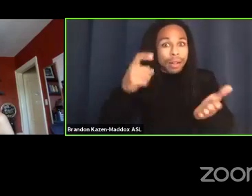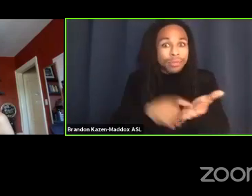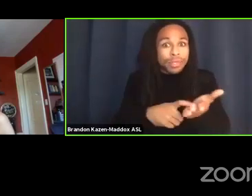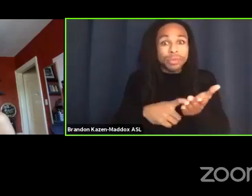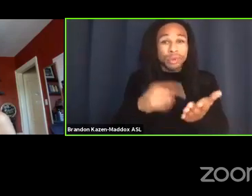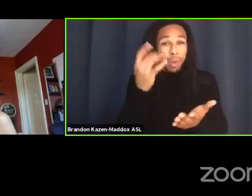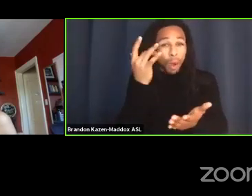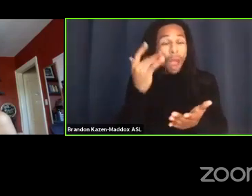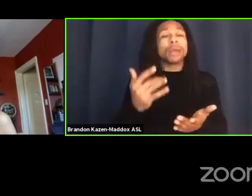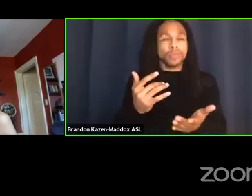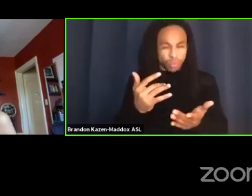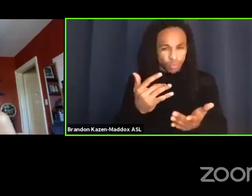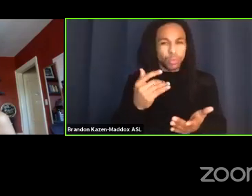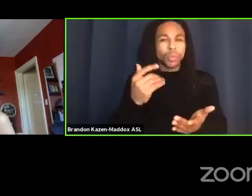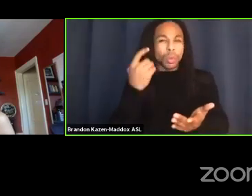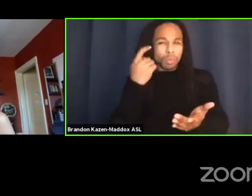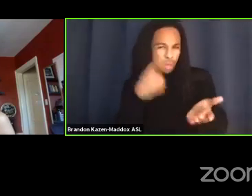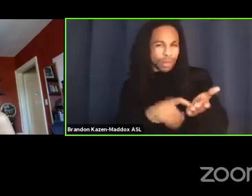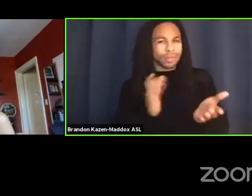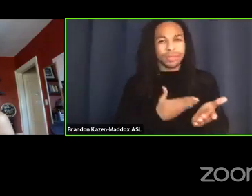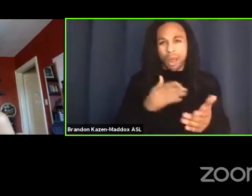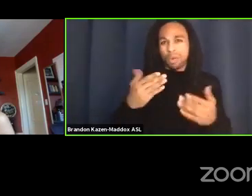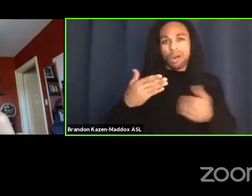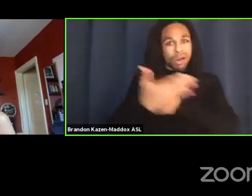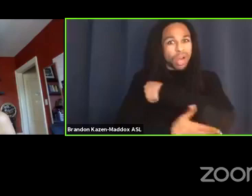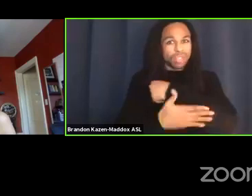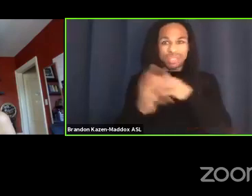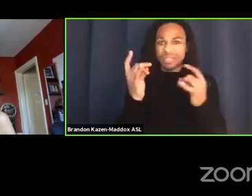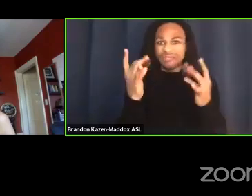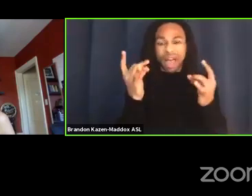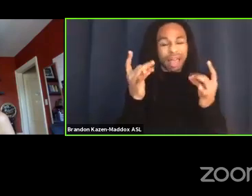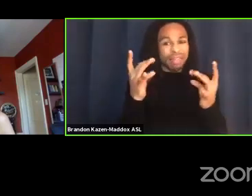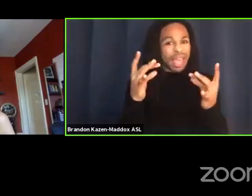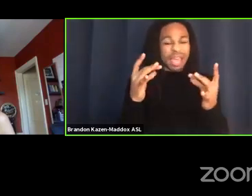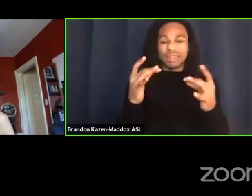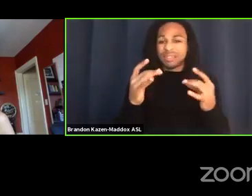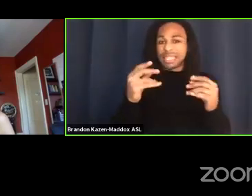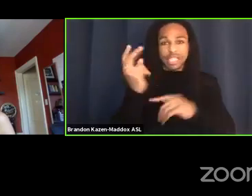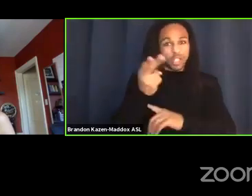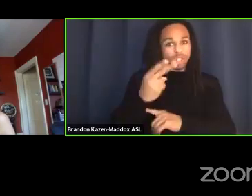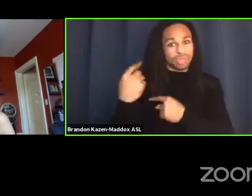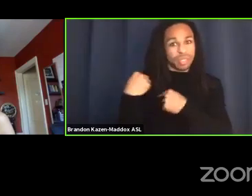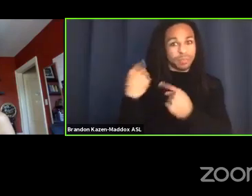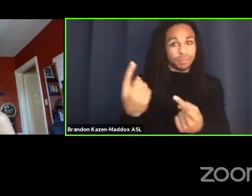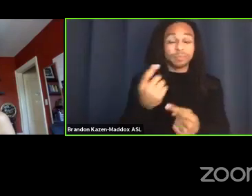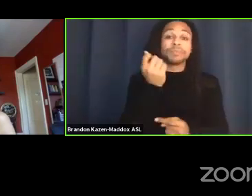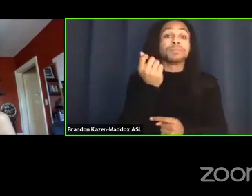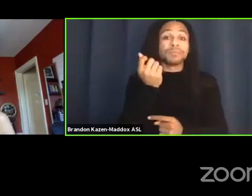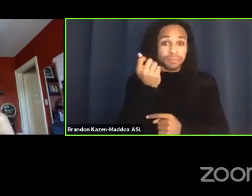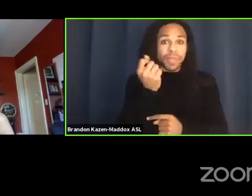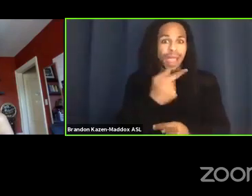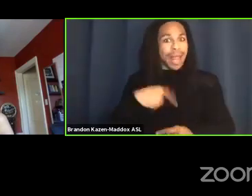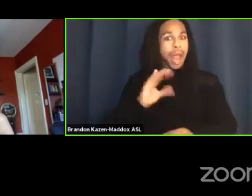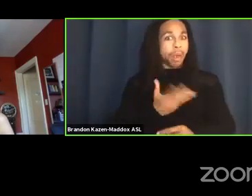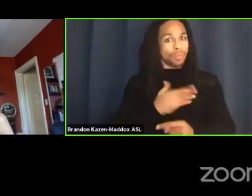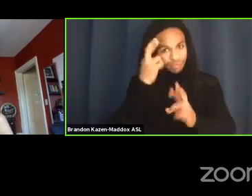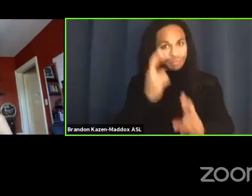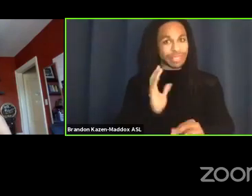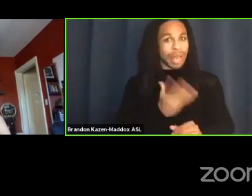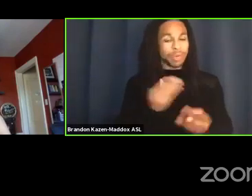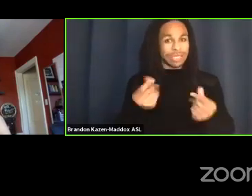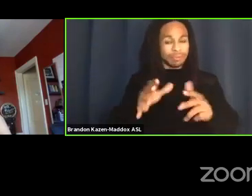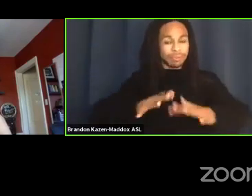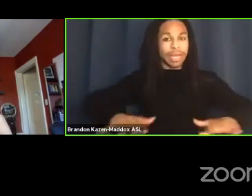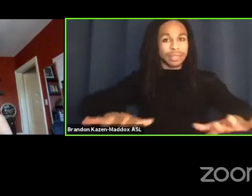and Facebook at Dance/NYC using the hashtag #ArtistsAreNecessaryWorkers #DanceNYCLive.